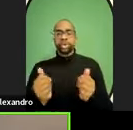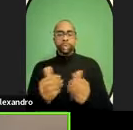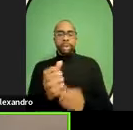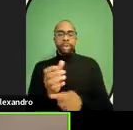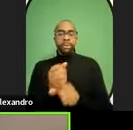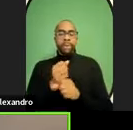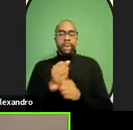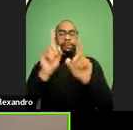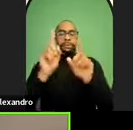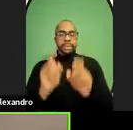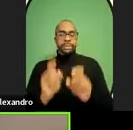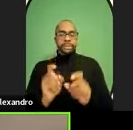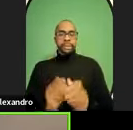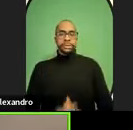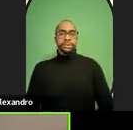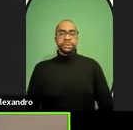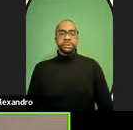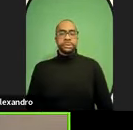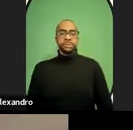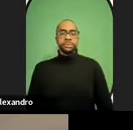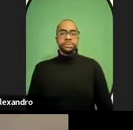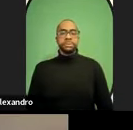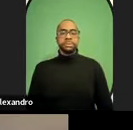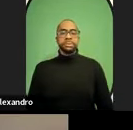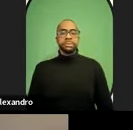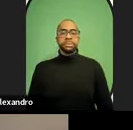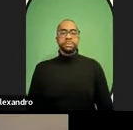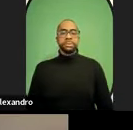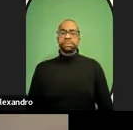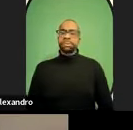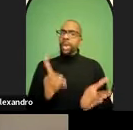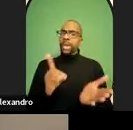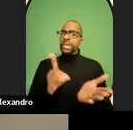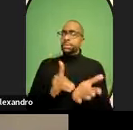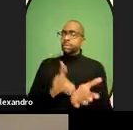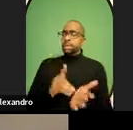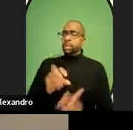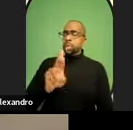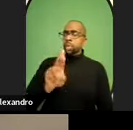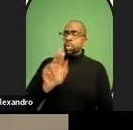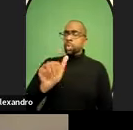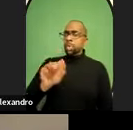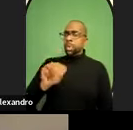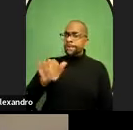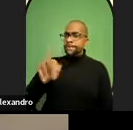comfortable space to be able to access testing. Thank you.